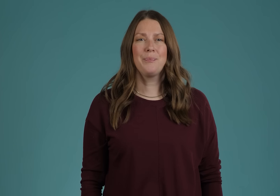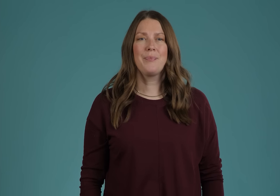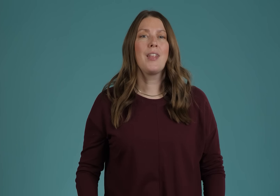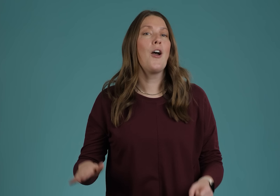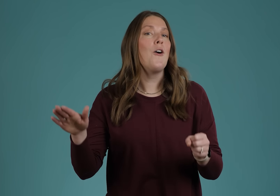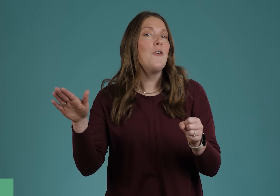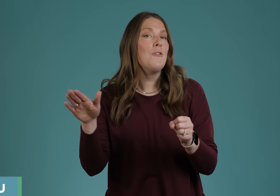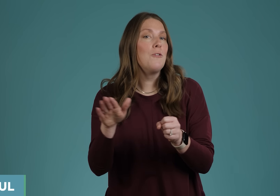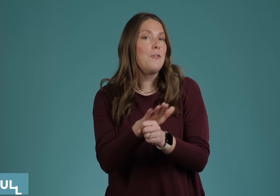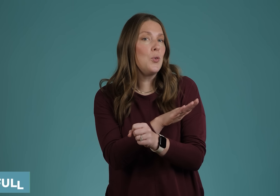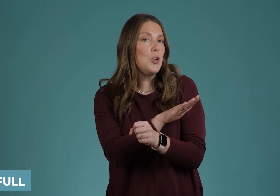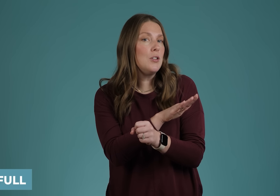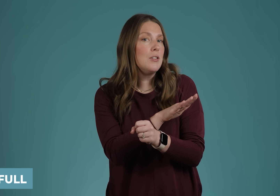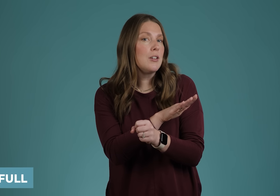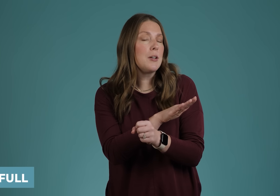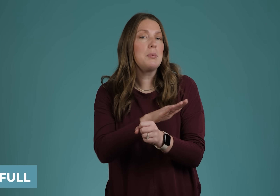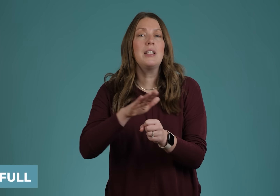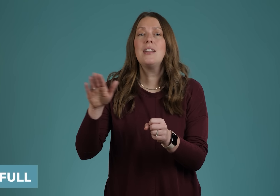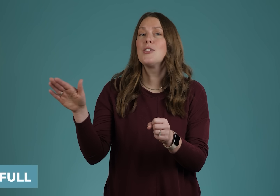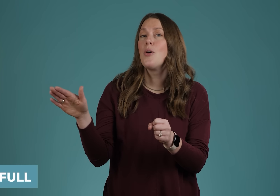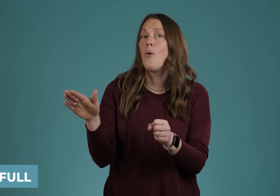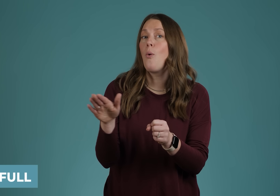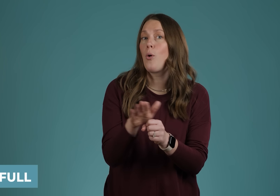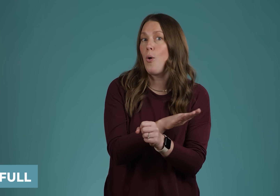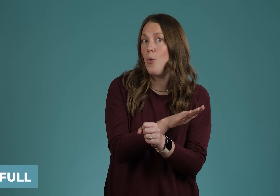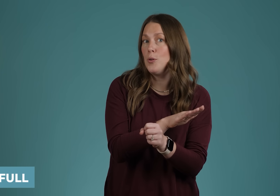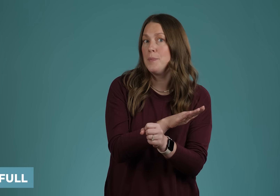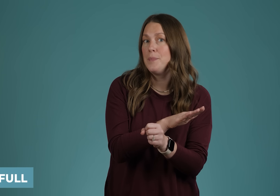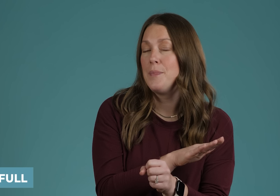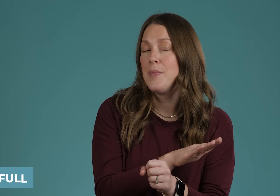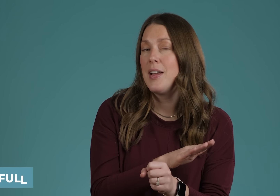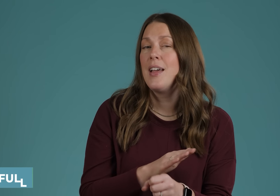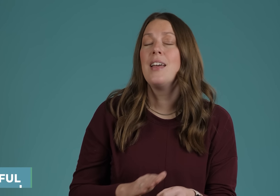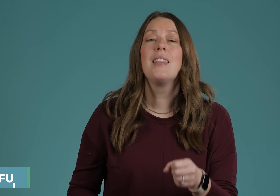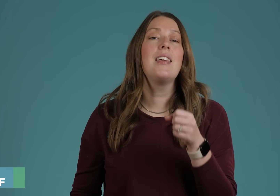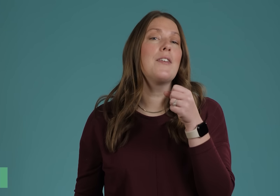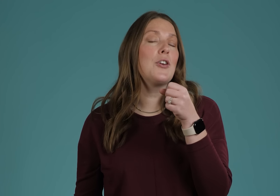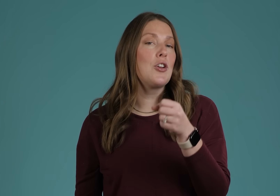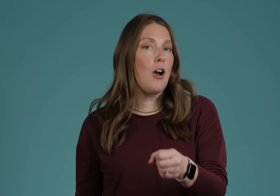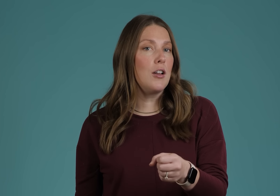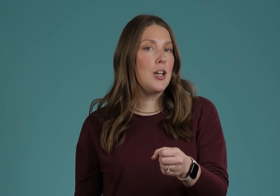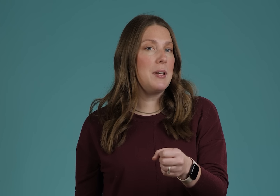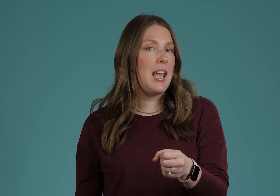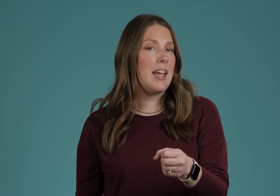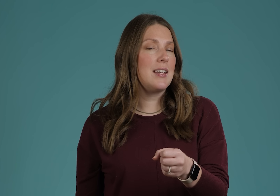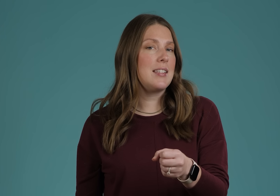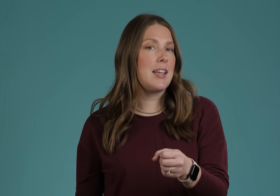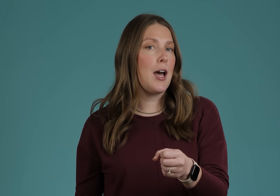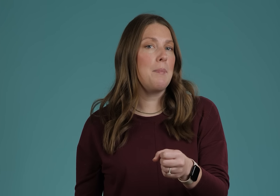Full Complete or whole Think of your non-dominant hand as a cup